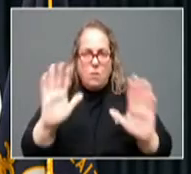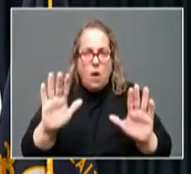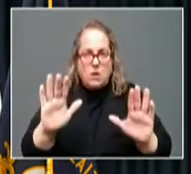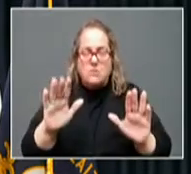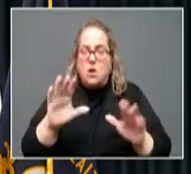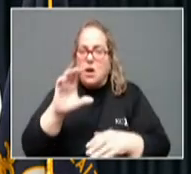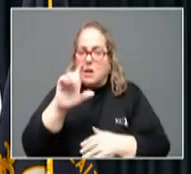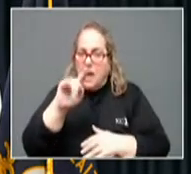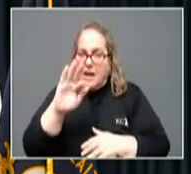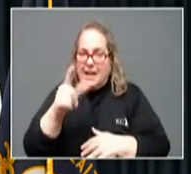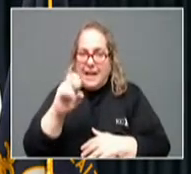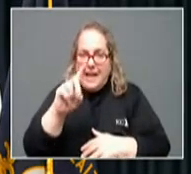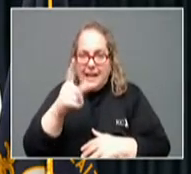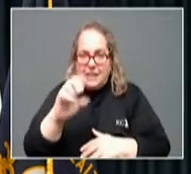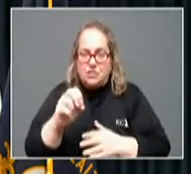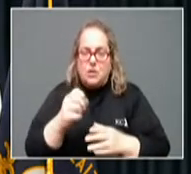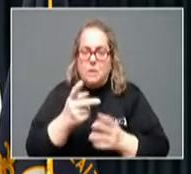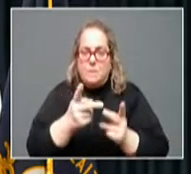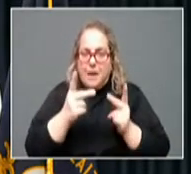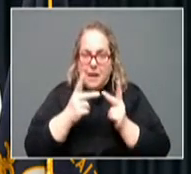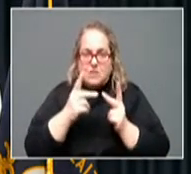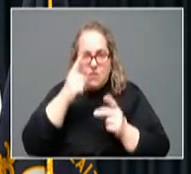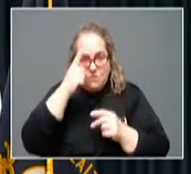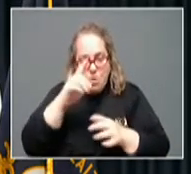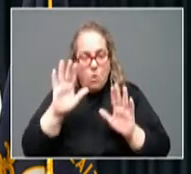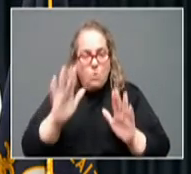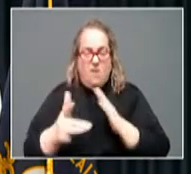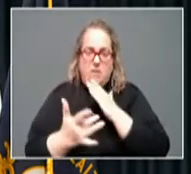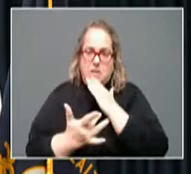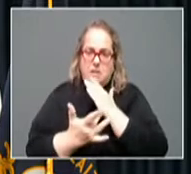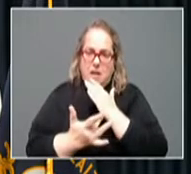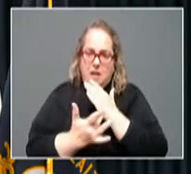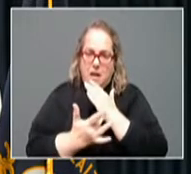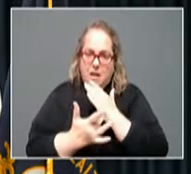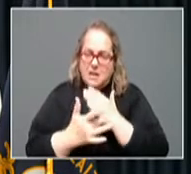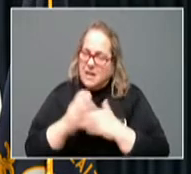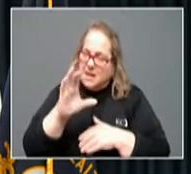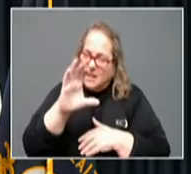needs at Blue Oval SK Once constructed, it will provide the classrooms used to